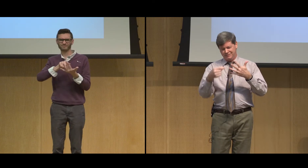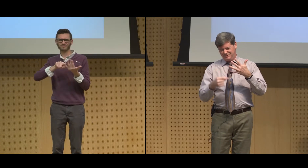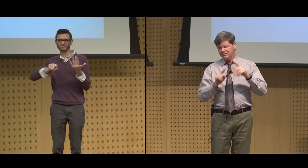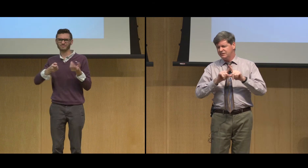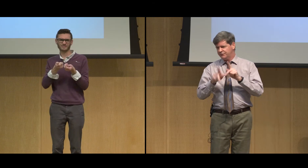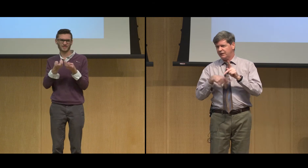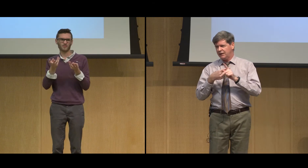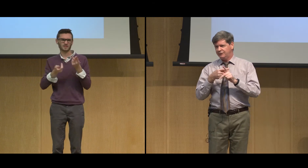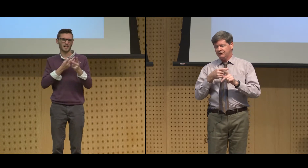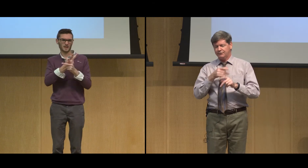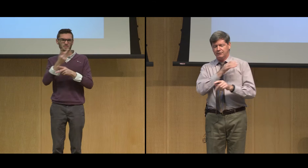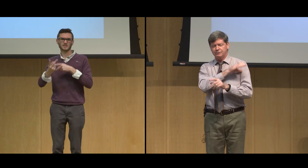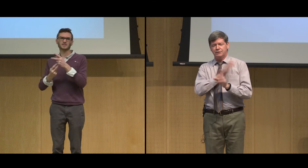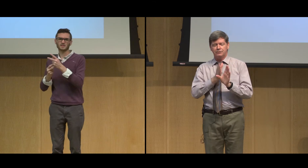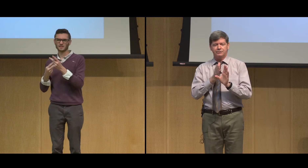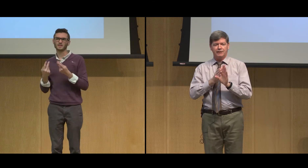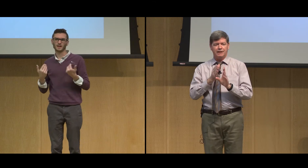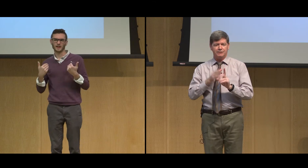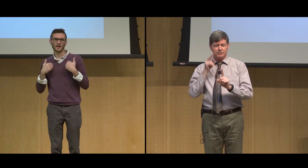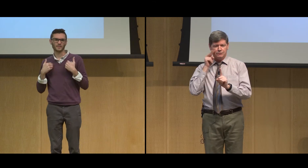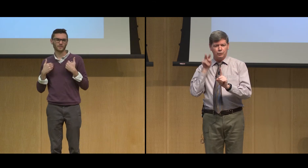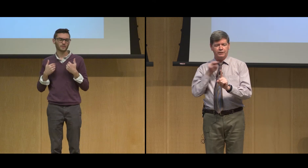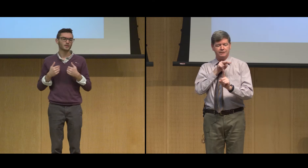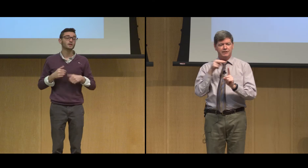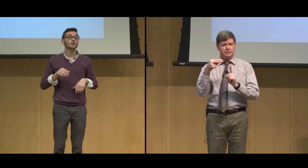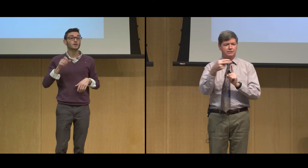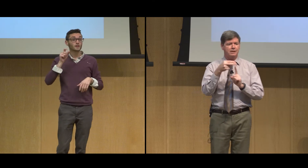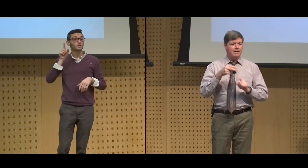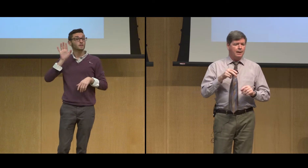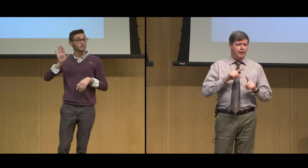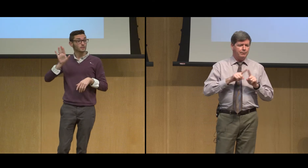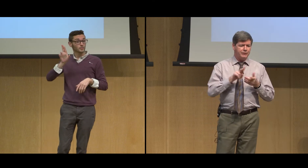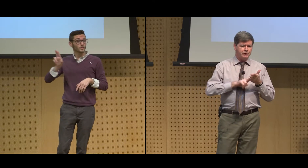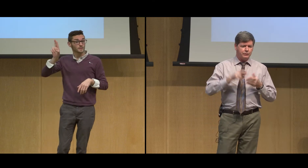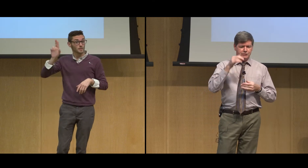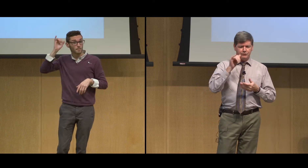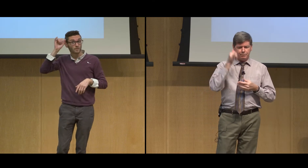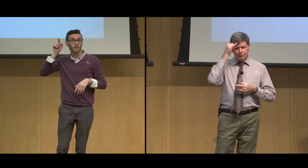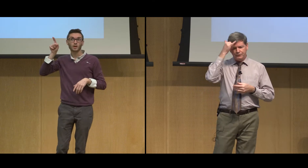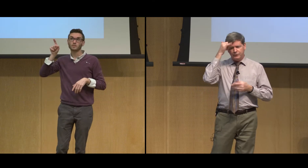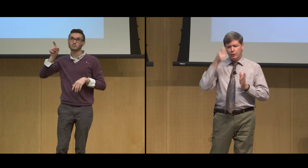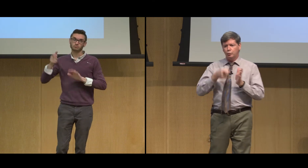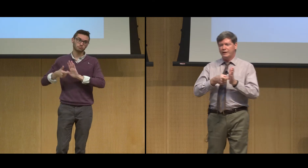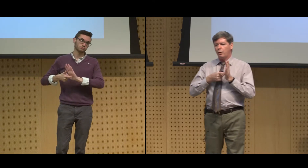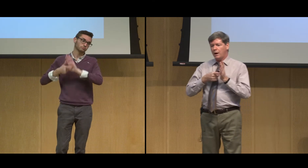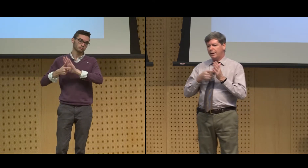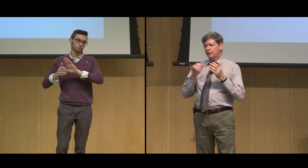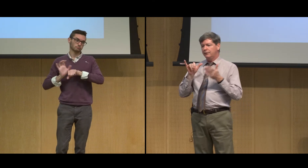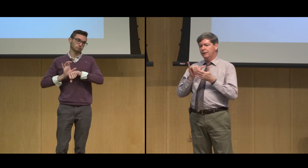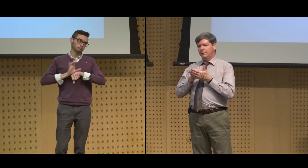or different kinds of clinical psychology orientations. Um, but the University of Buffalo required